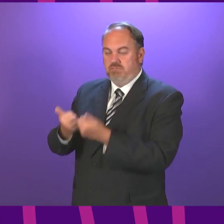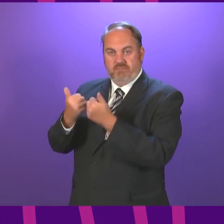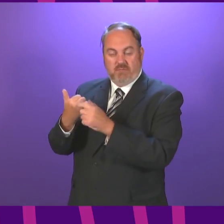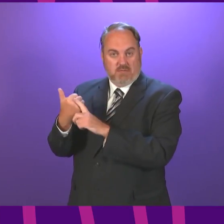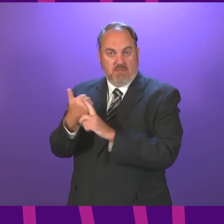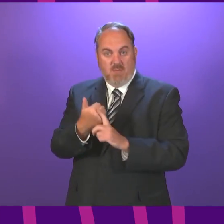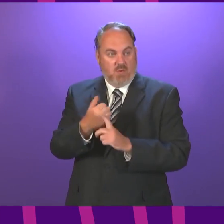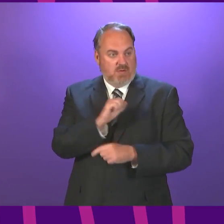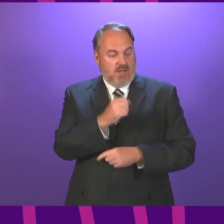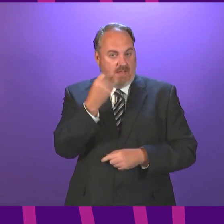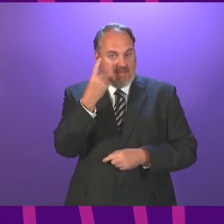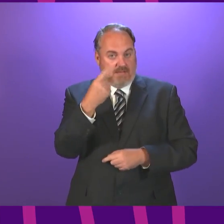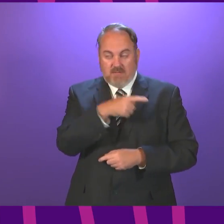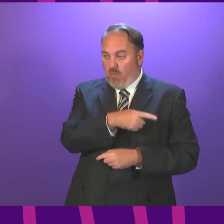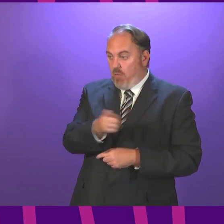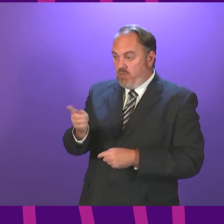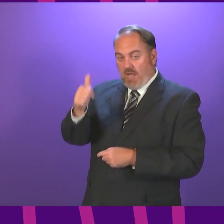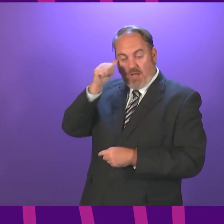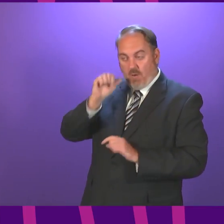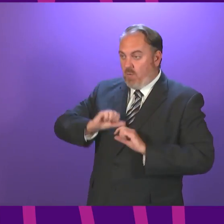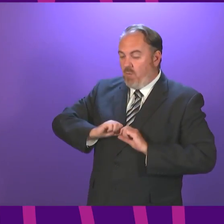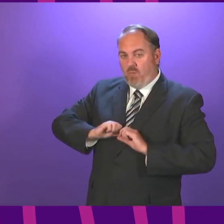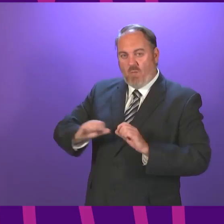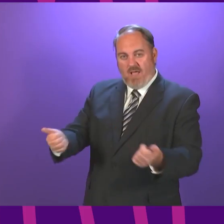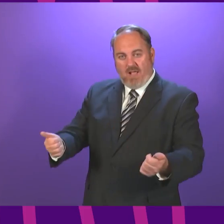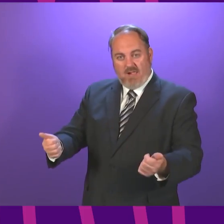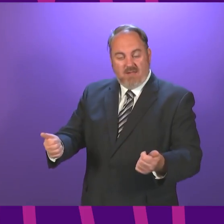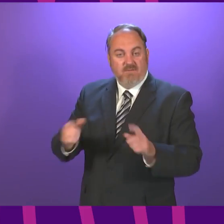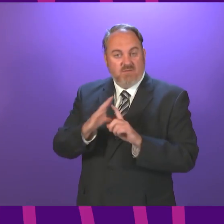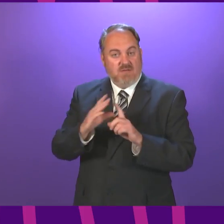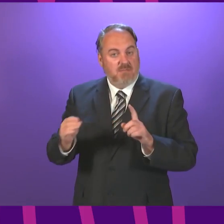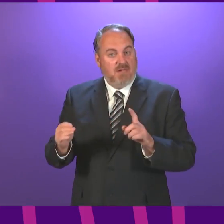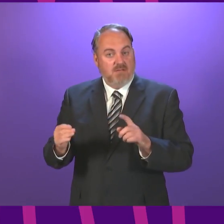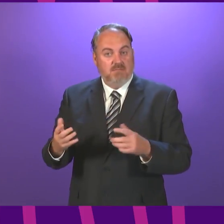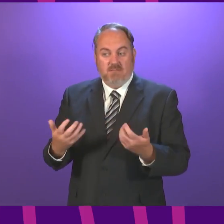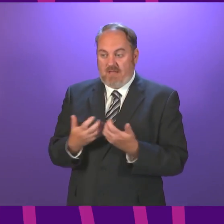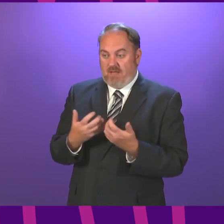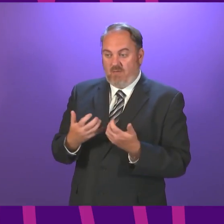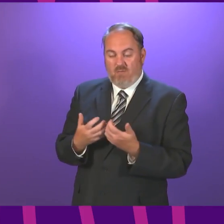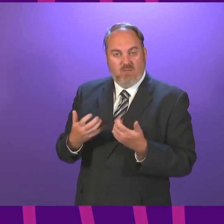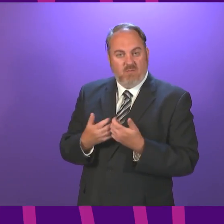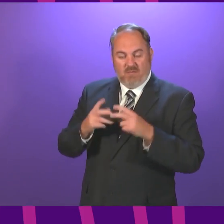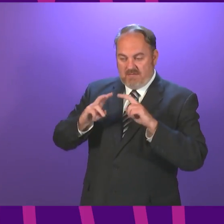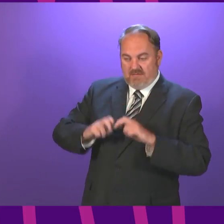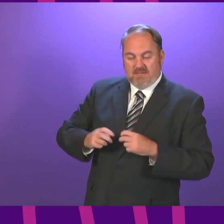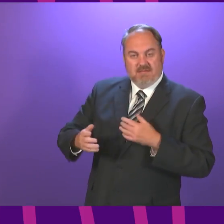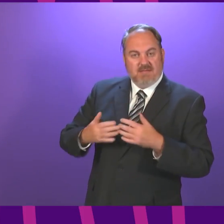of those stakeholders on, for example, how we address the anomalies that are caused by